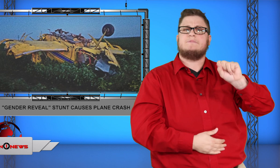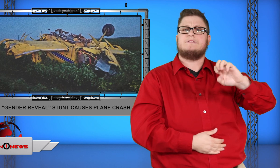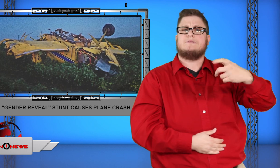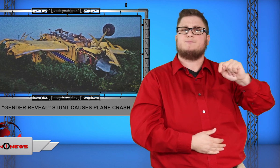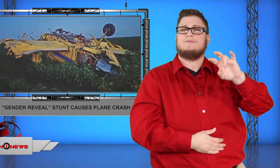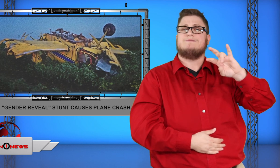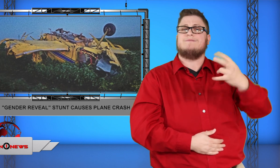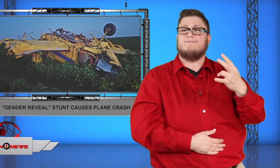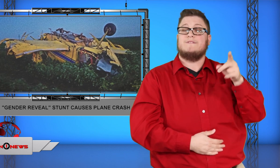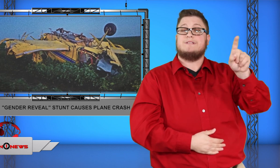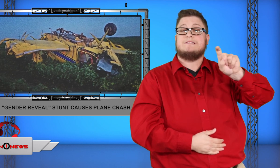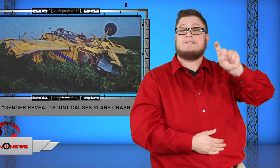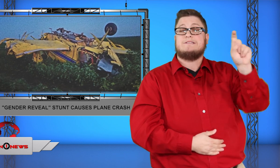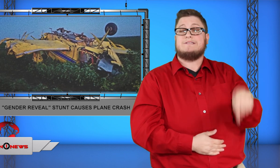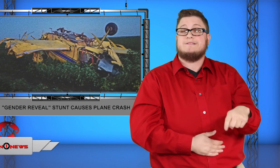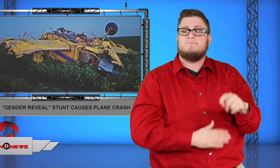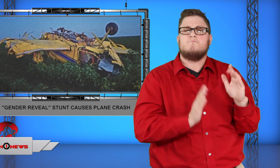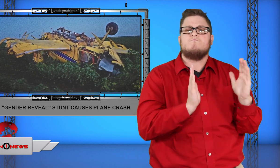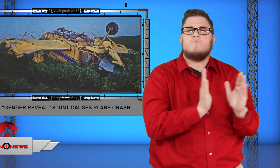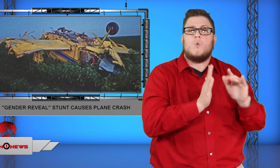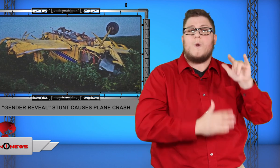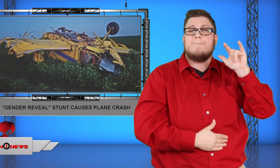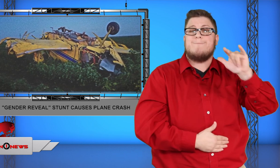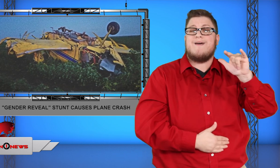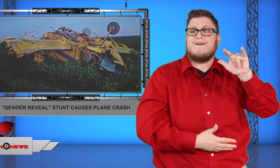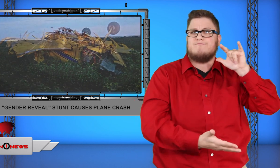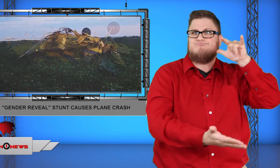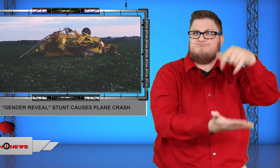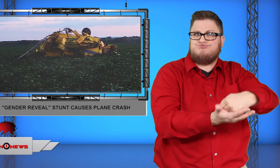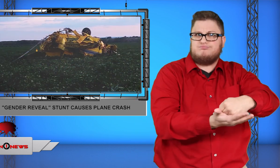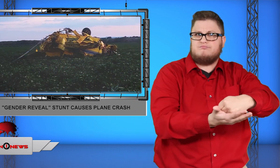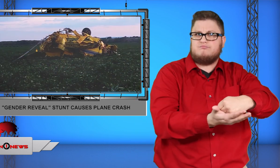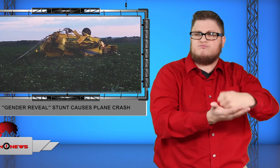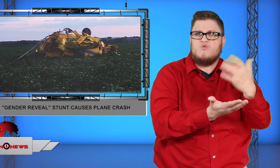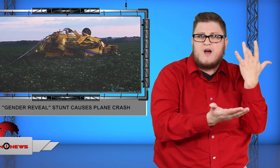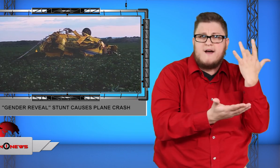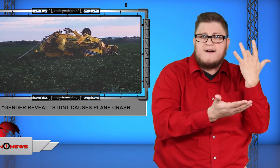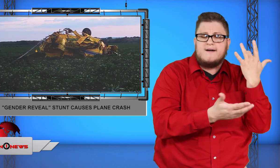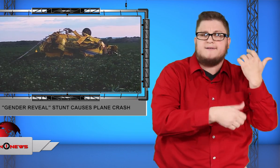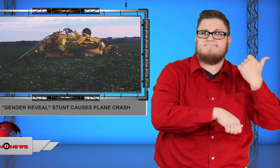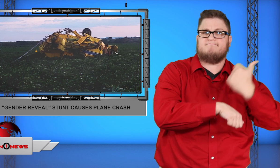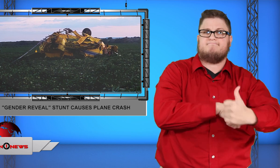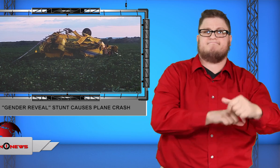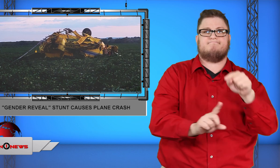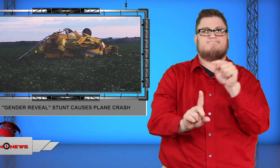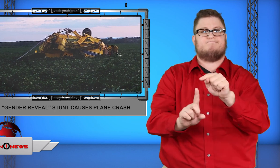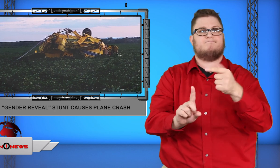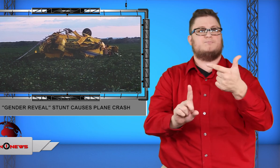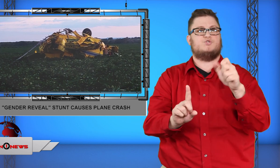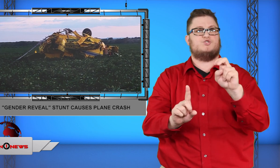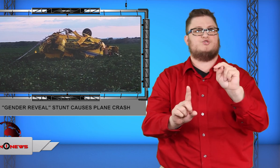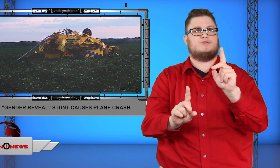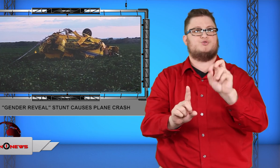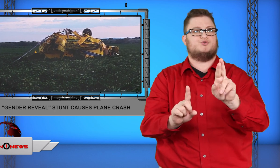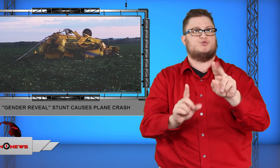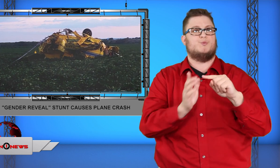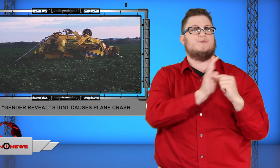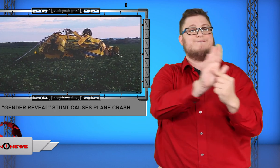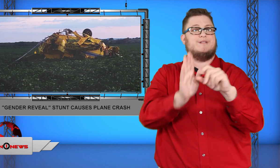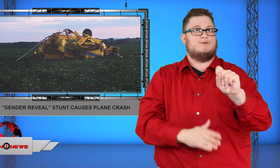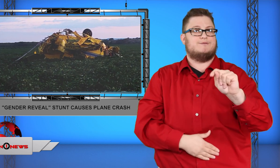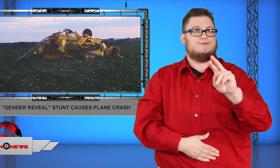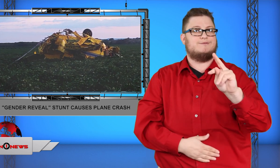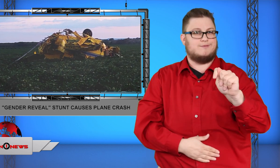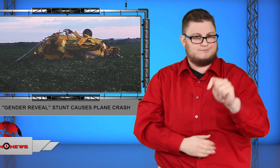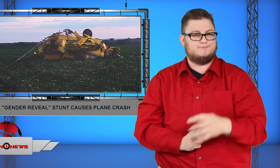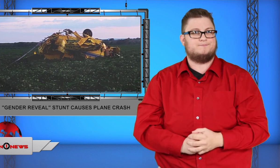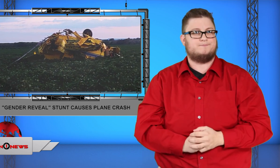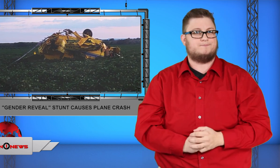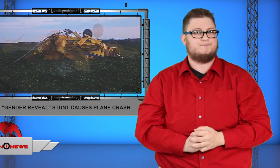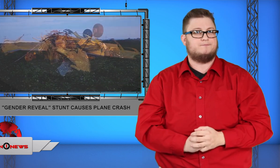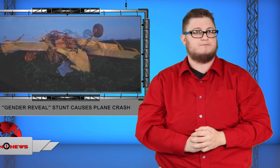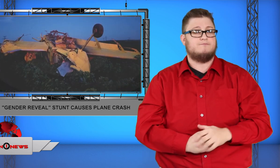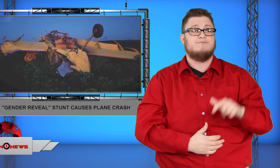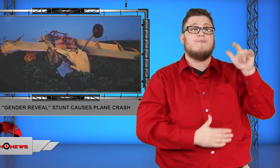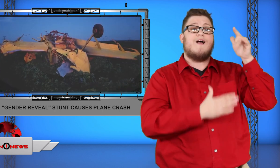crash in Texas on September 7 was caused by a gender reveal stunt.